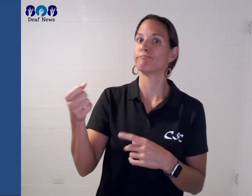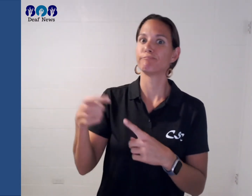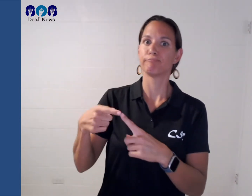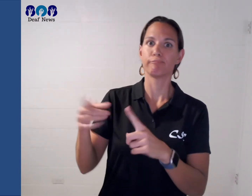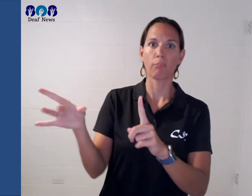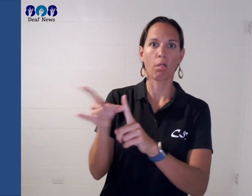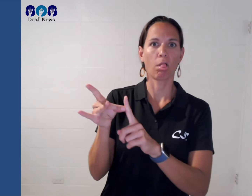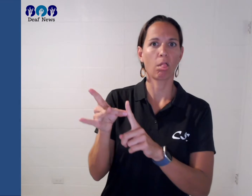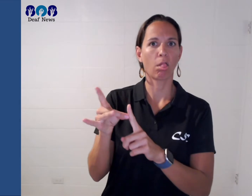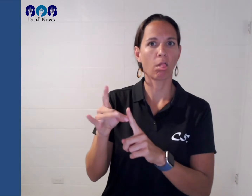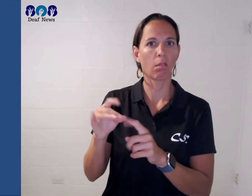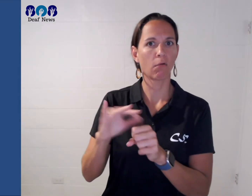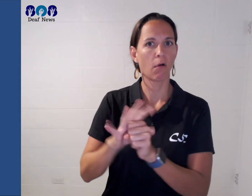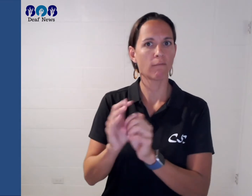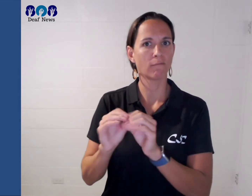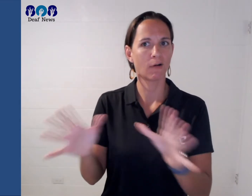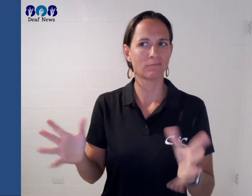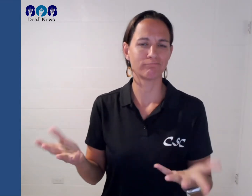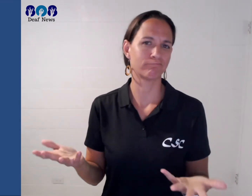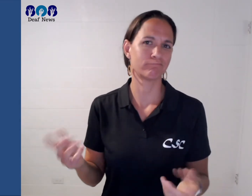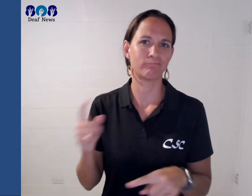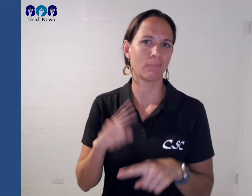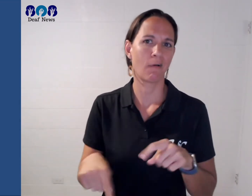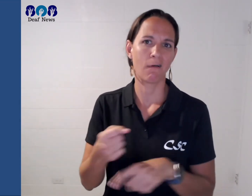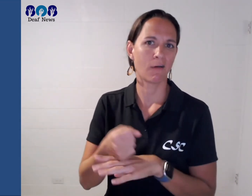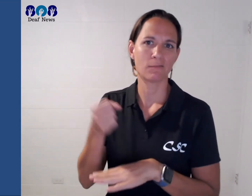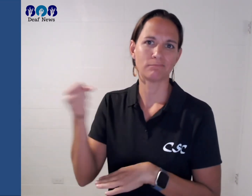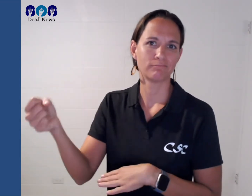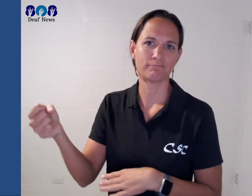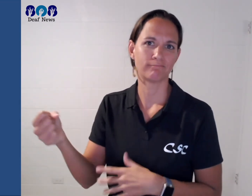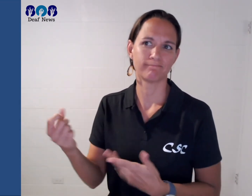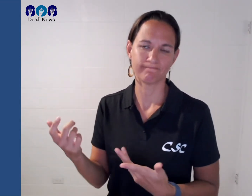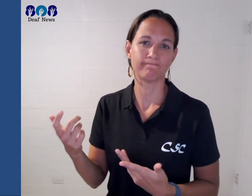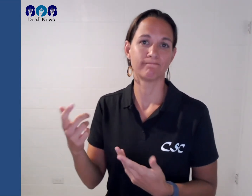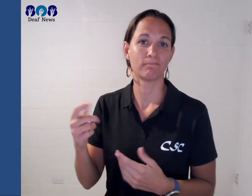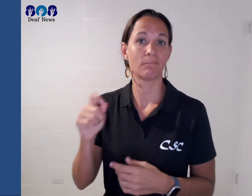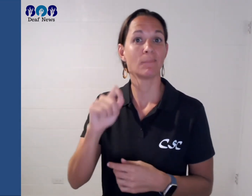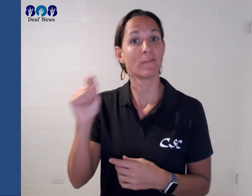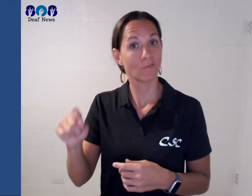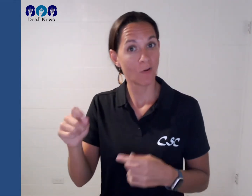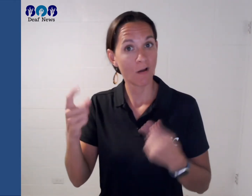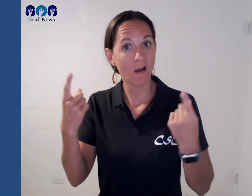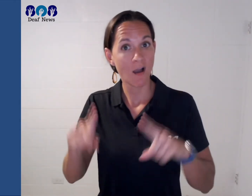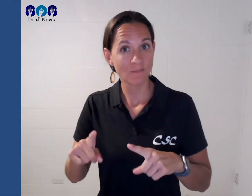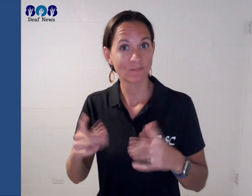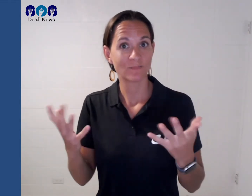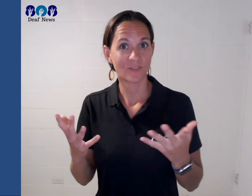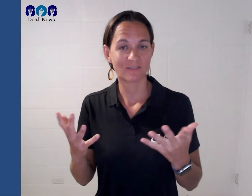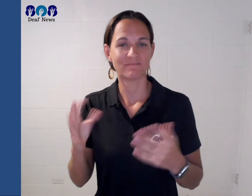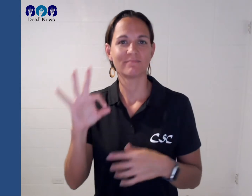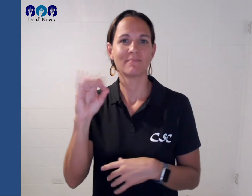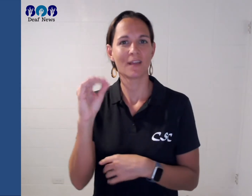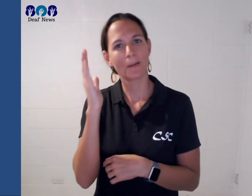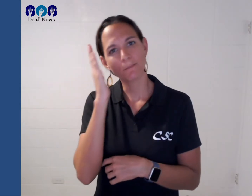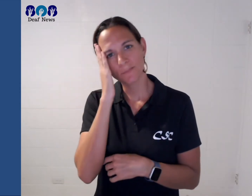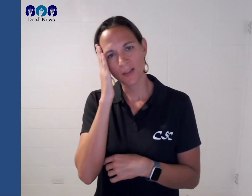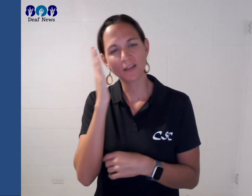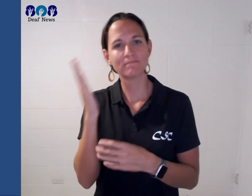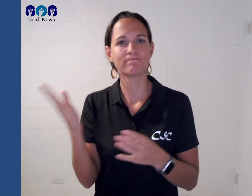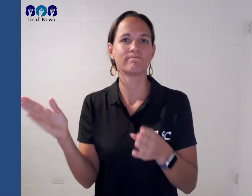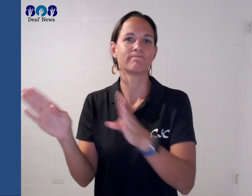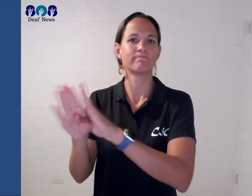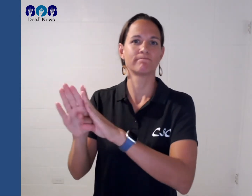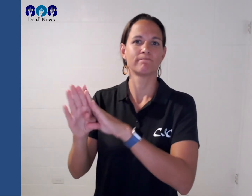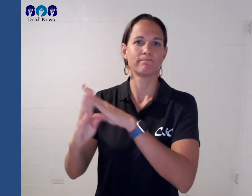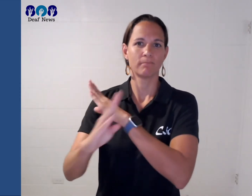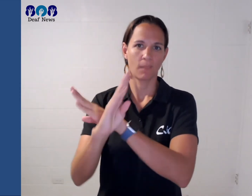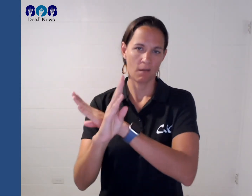The other reason is if someone does have Covid, they can’t place another patient in the same room,